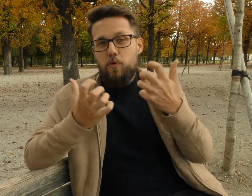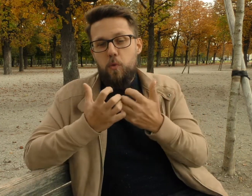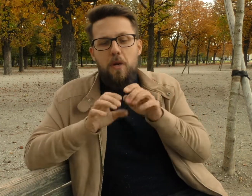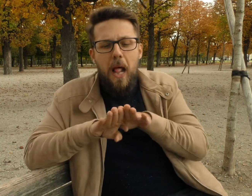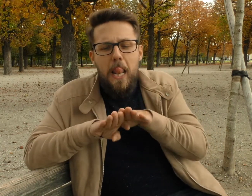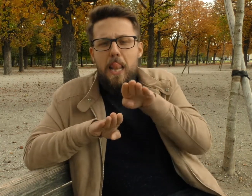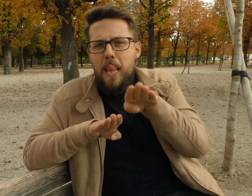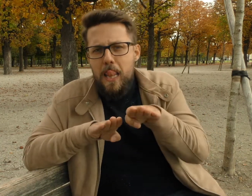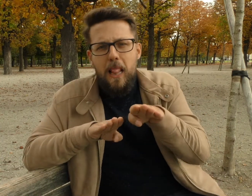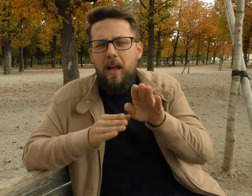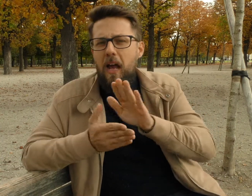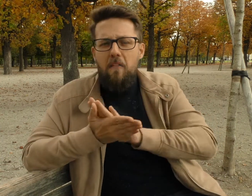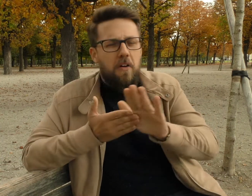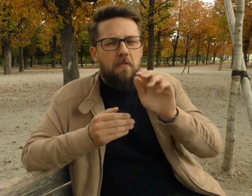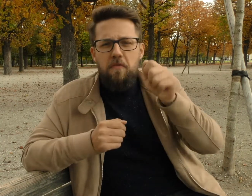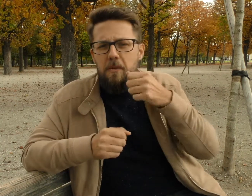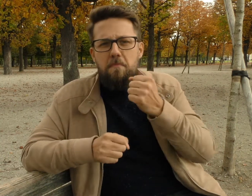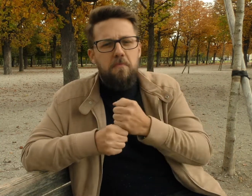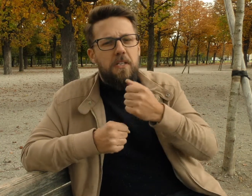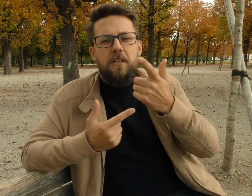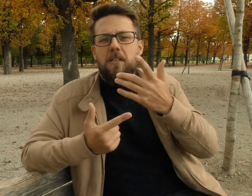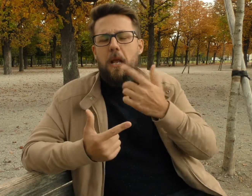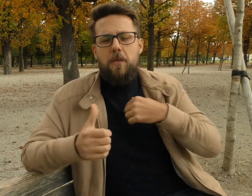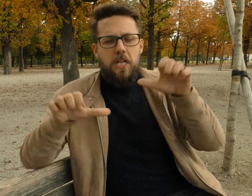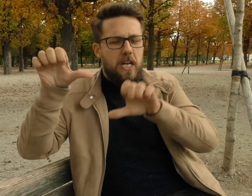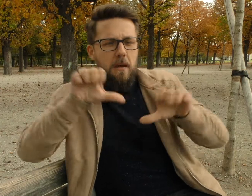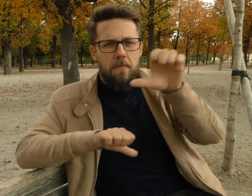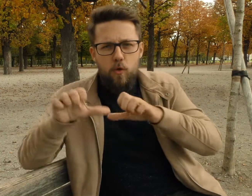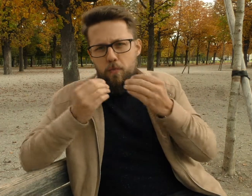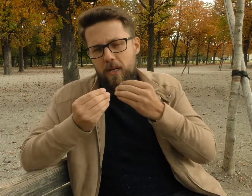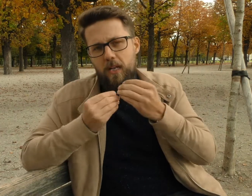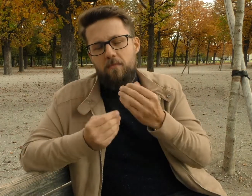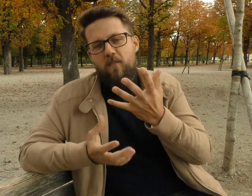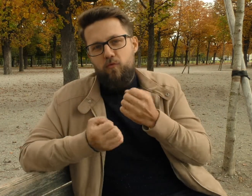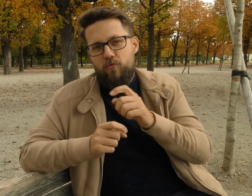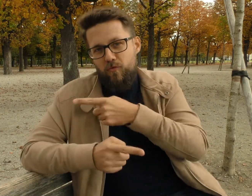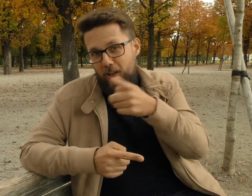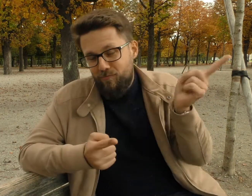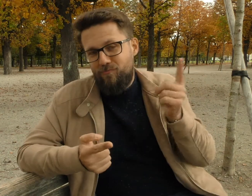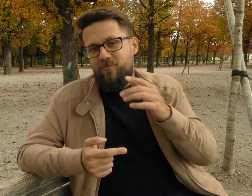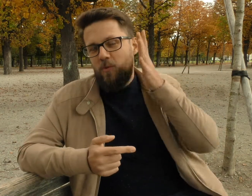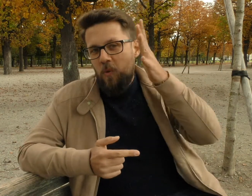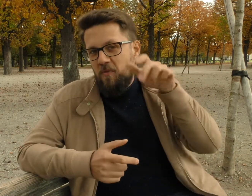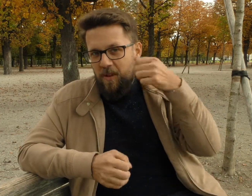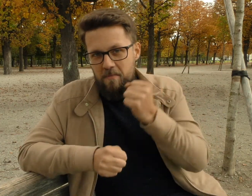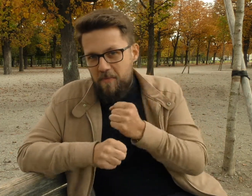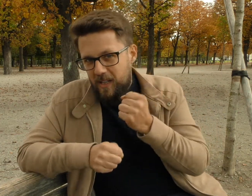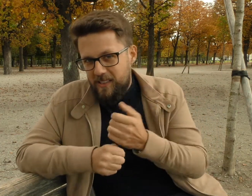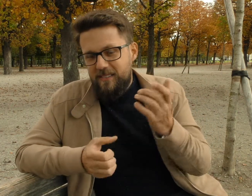Just take the first step and produce a film, and play with the "chemistry". I would like you to make films in the future, as well.